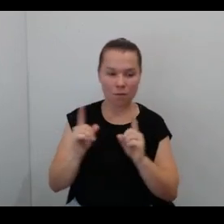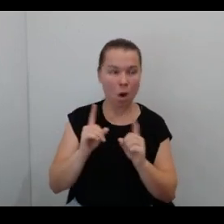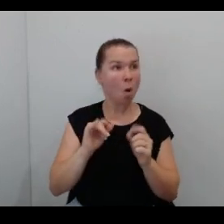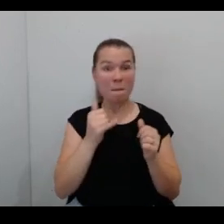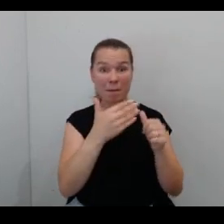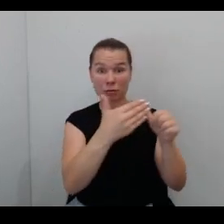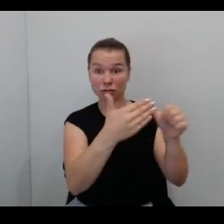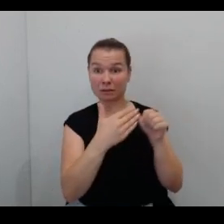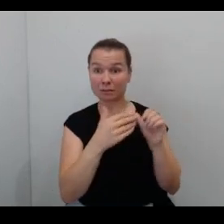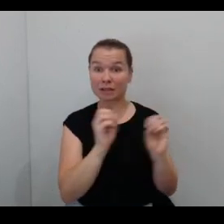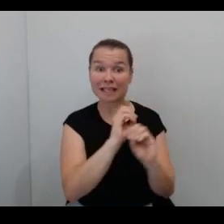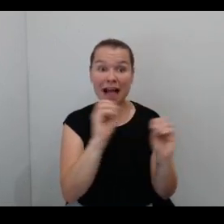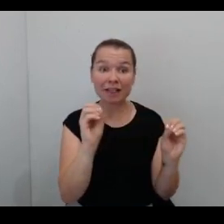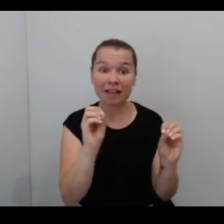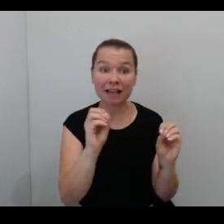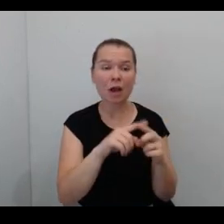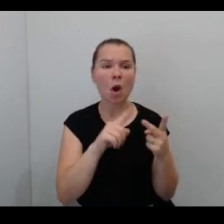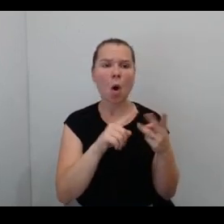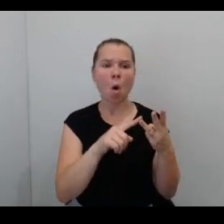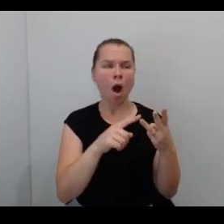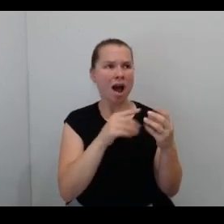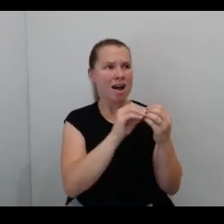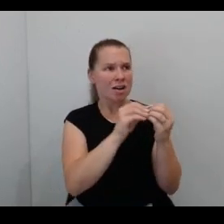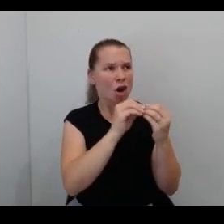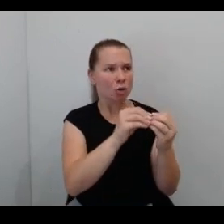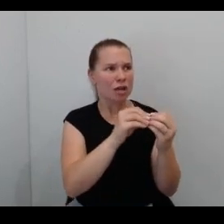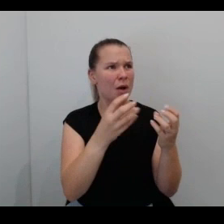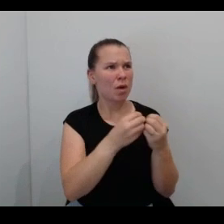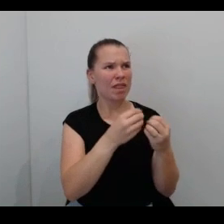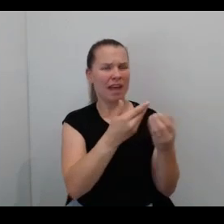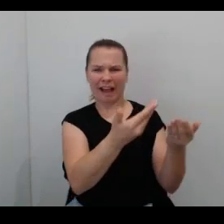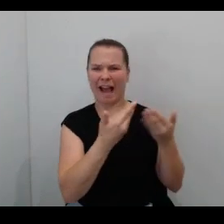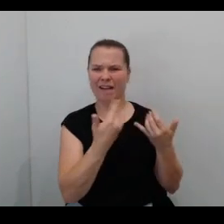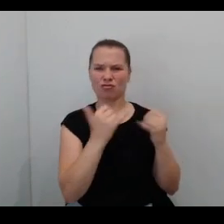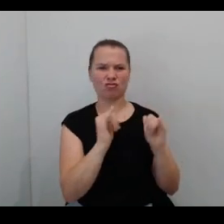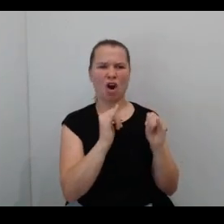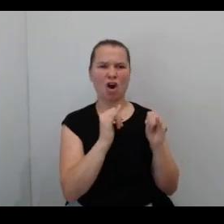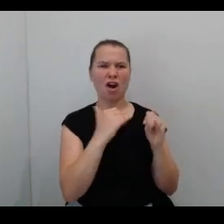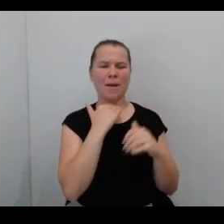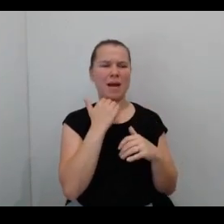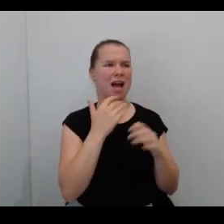give you the variation that you think is appropriate or suitable to your circumstances then there's